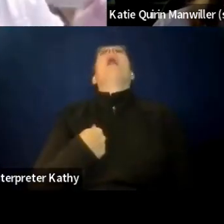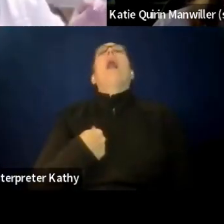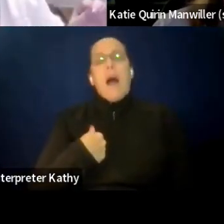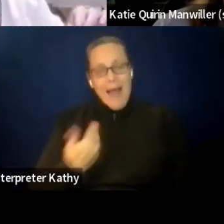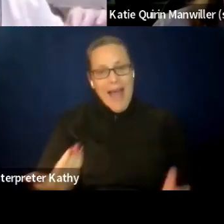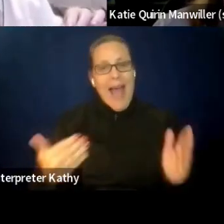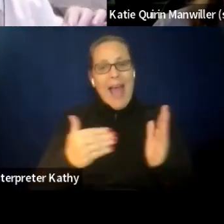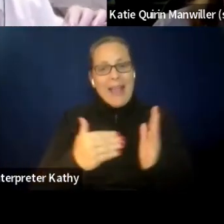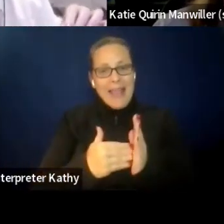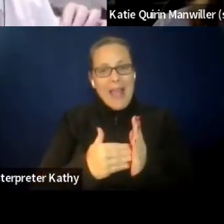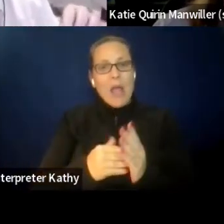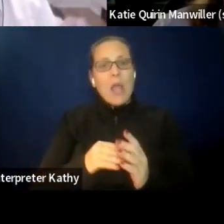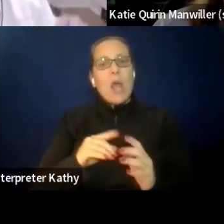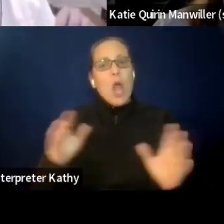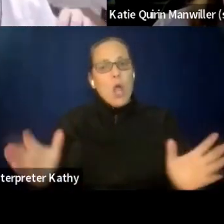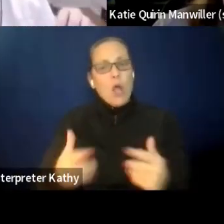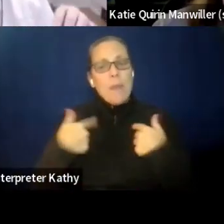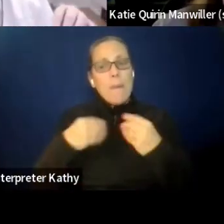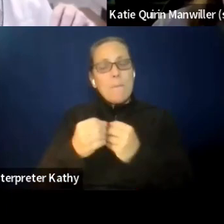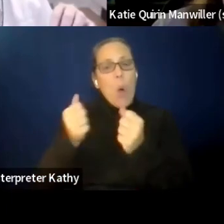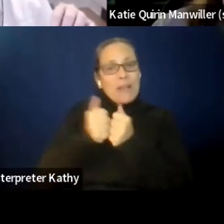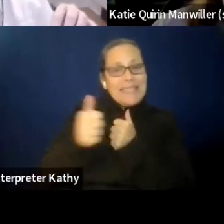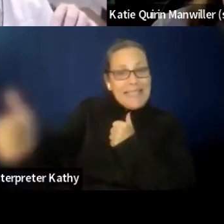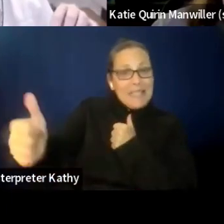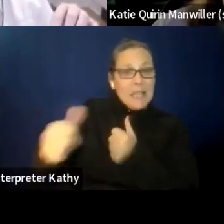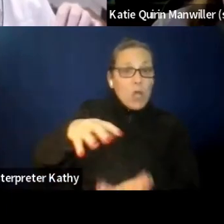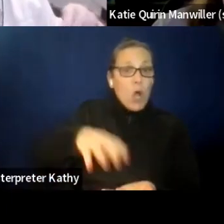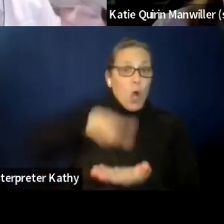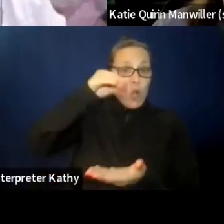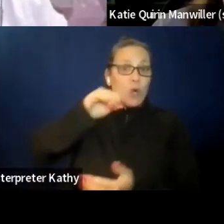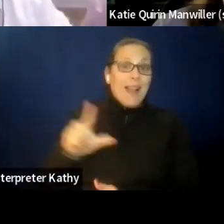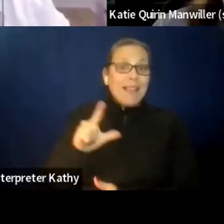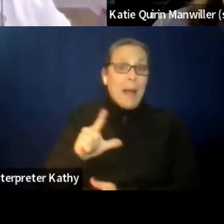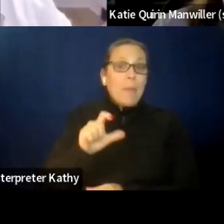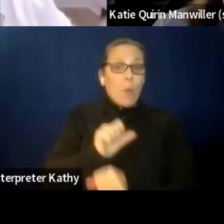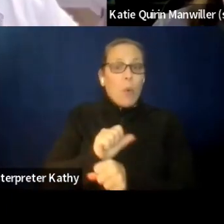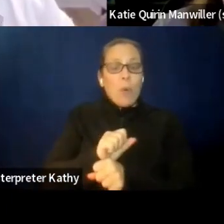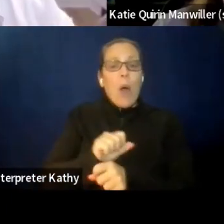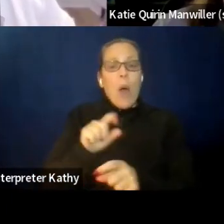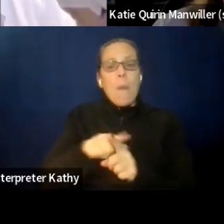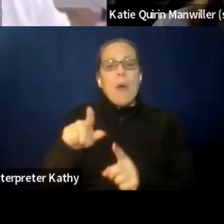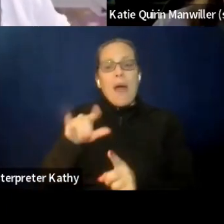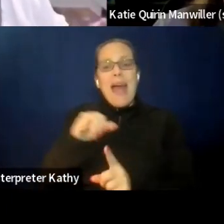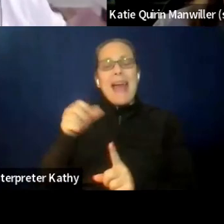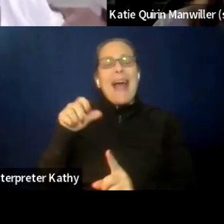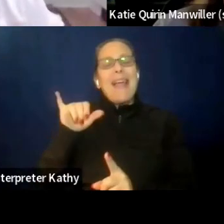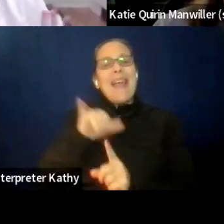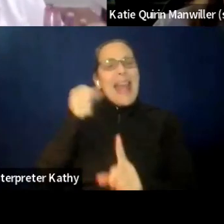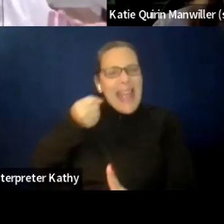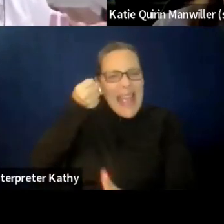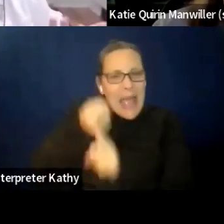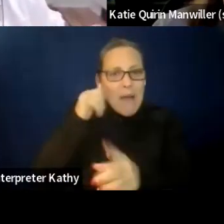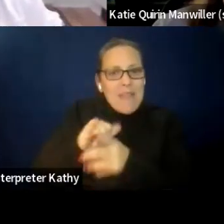So this was one personal reality, that again, pushed me into distance learning